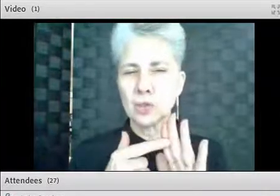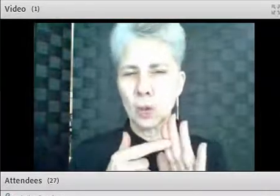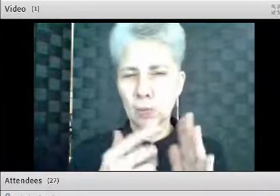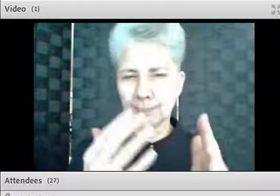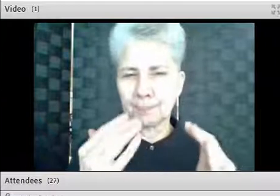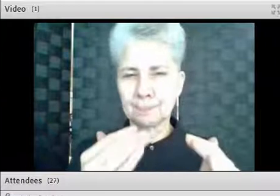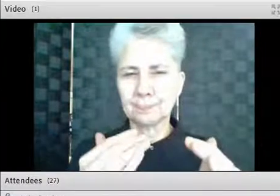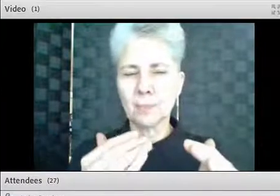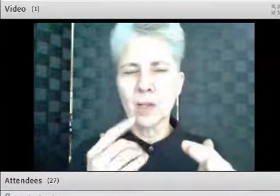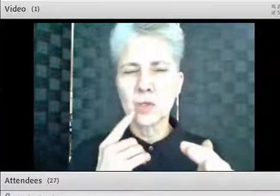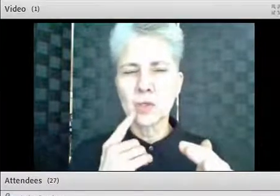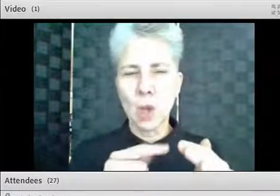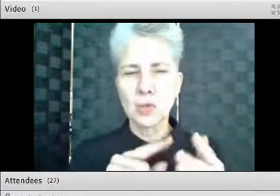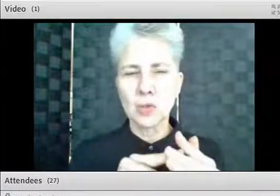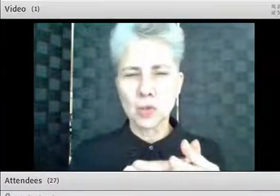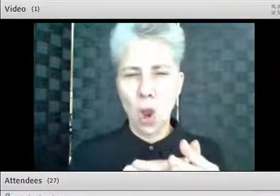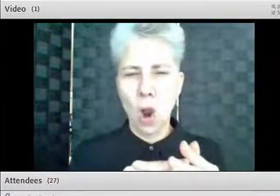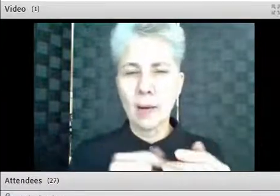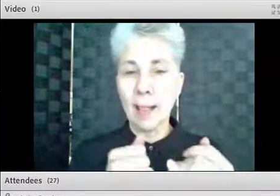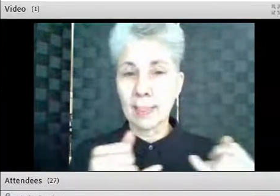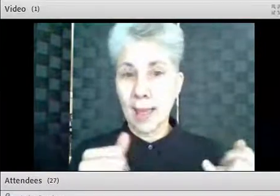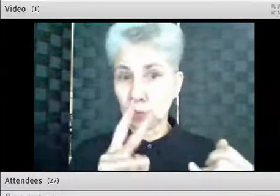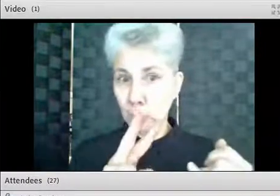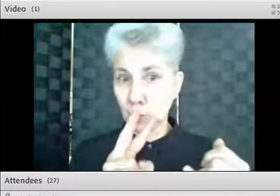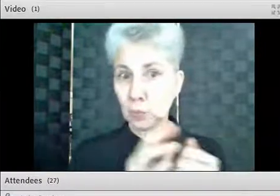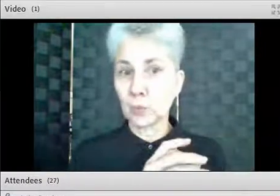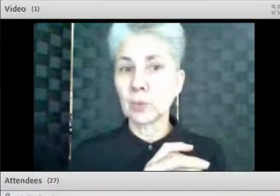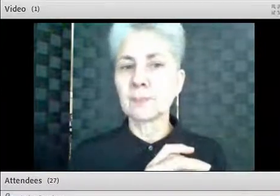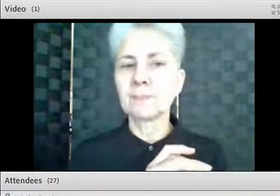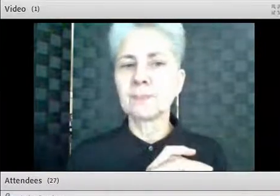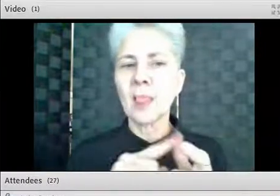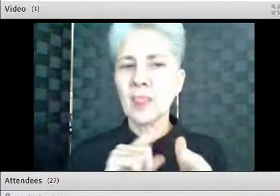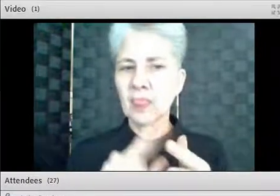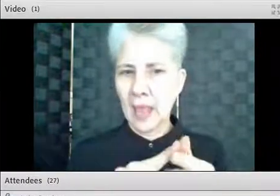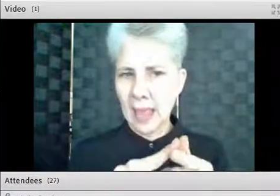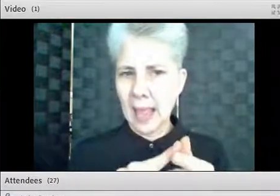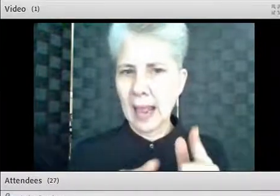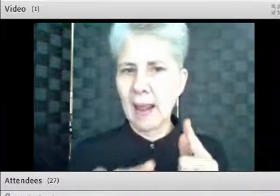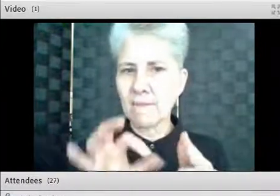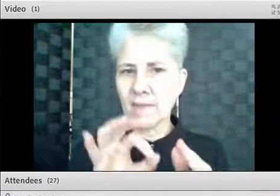so first of all, starting on line two, then I find the second letter of my name,